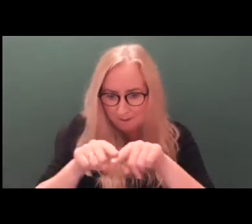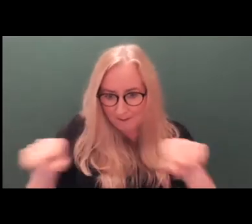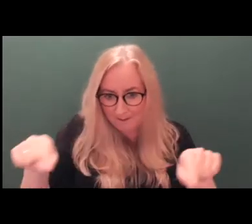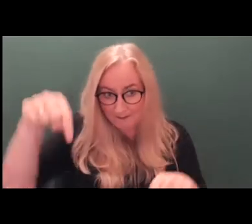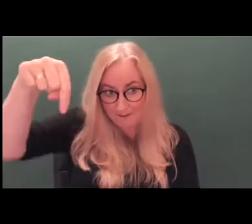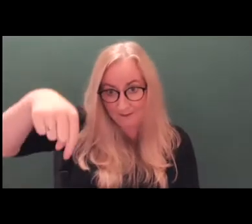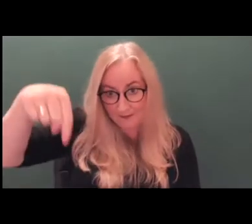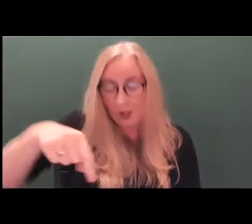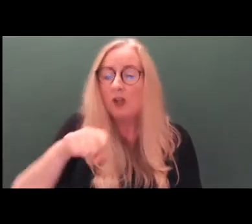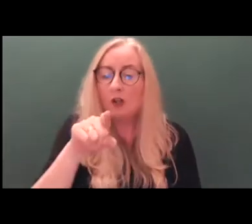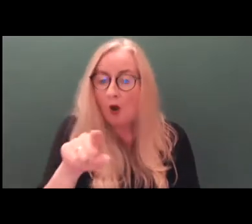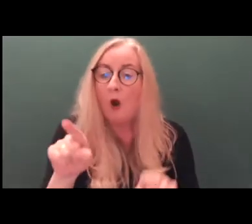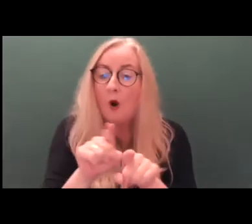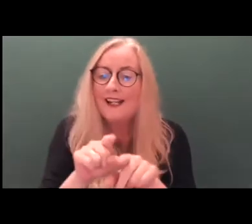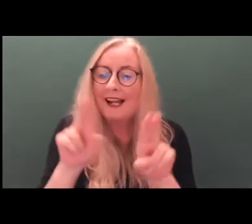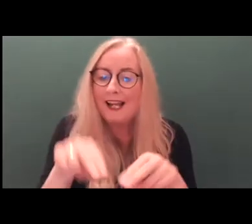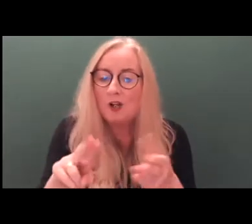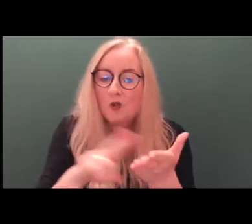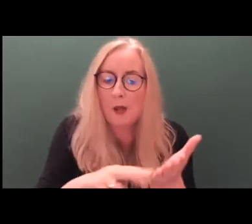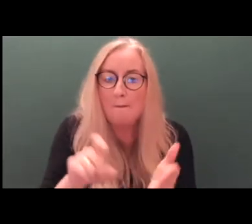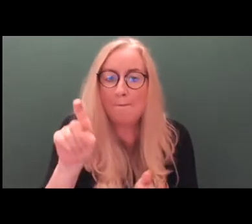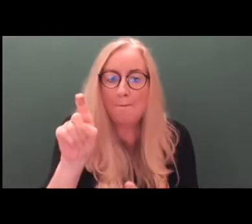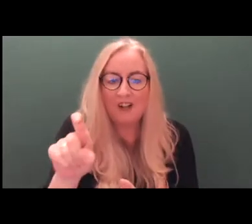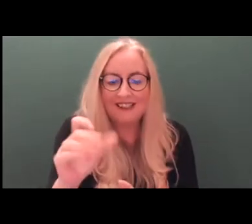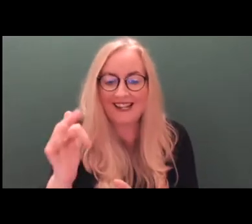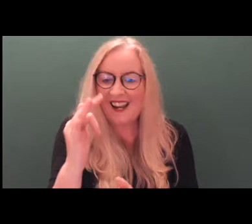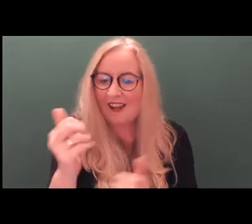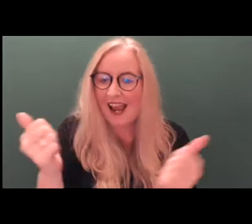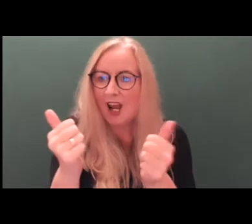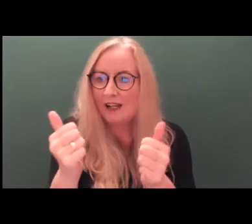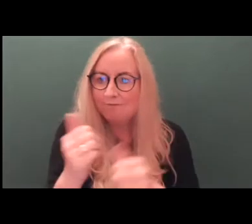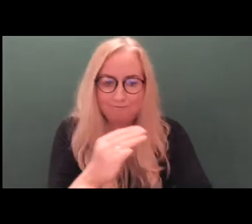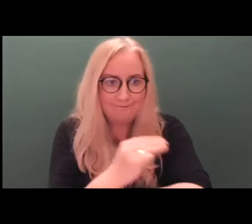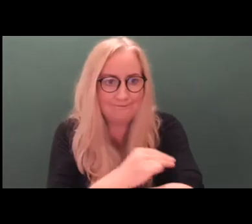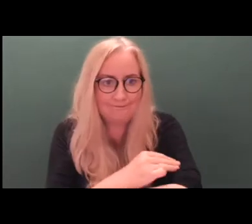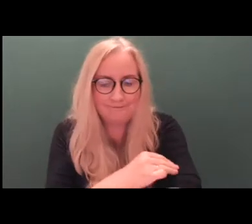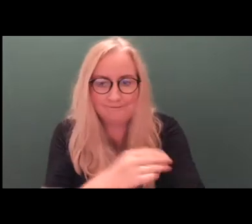You can also use this button if you are having any technical difficulties, so you can alert